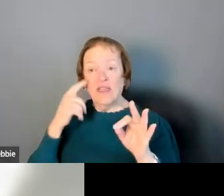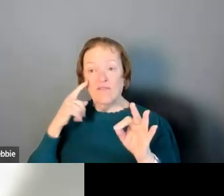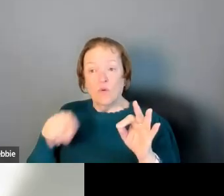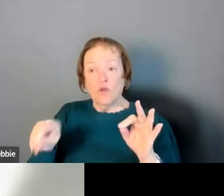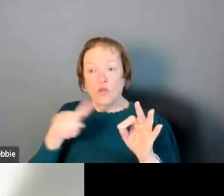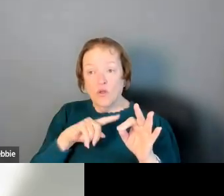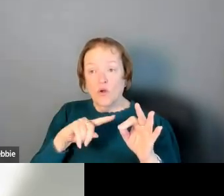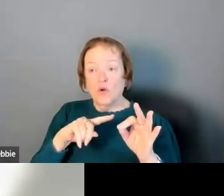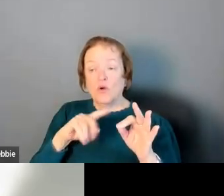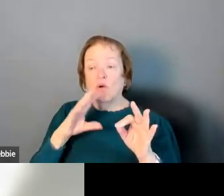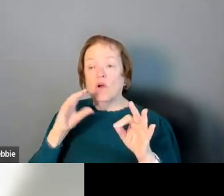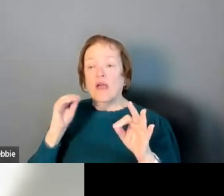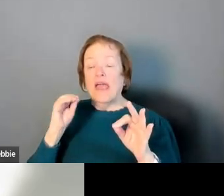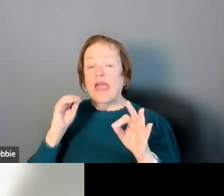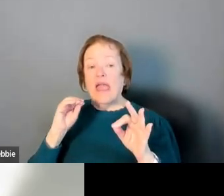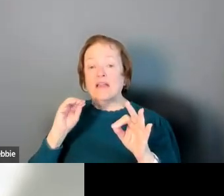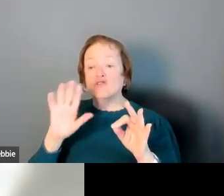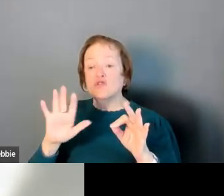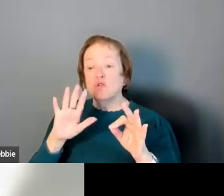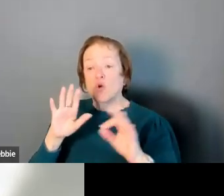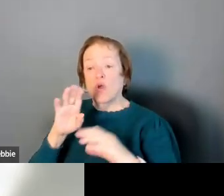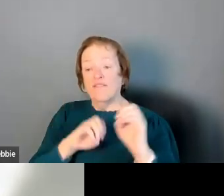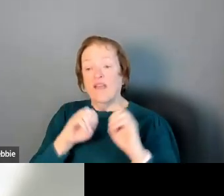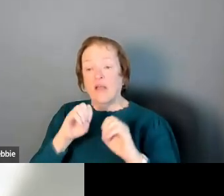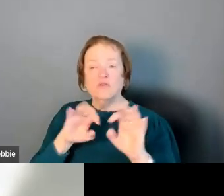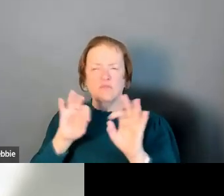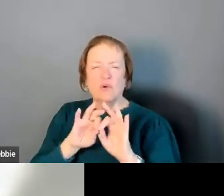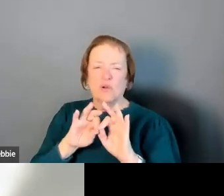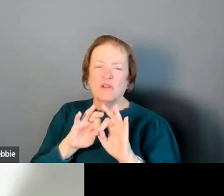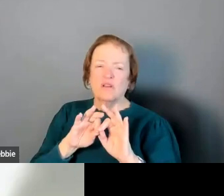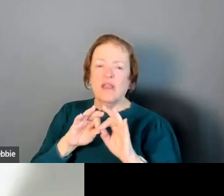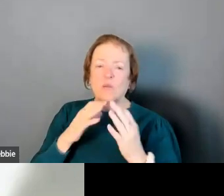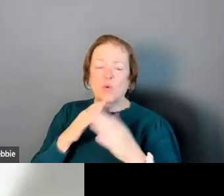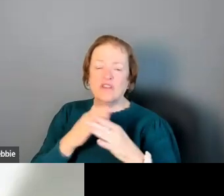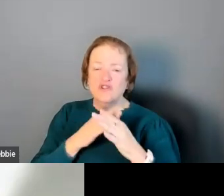And so, your evaluations matter to us, and we share them all with the state.